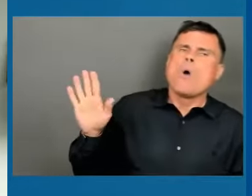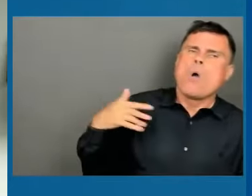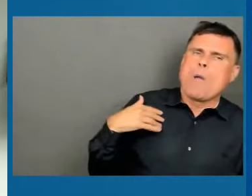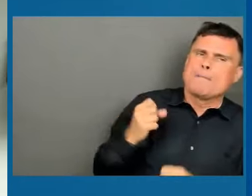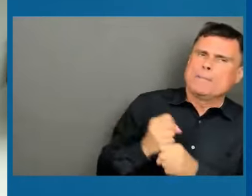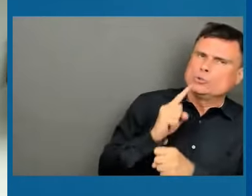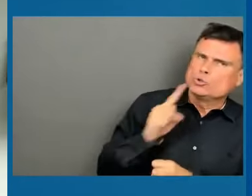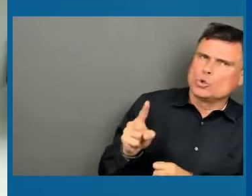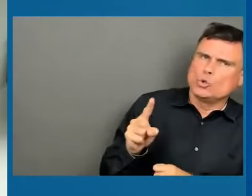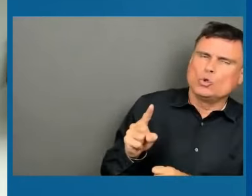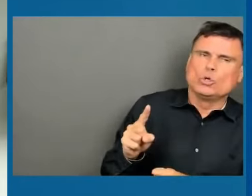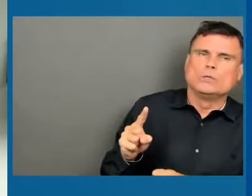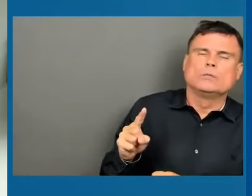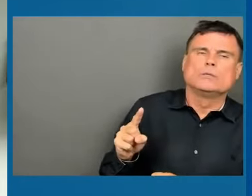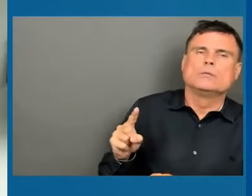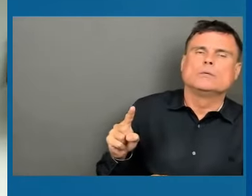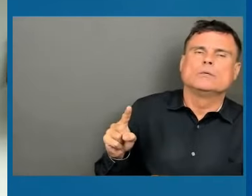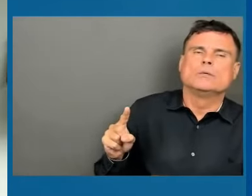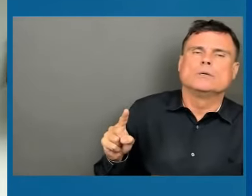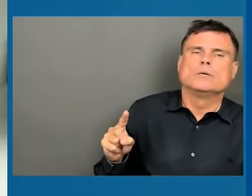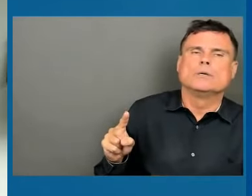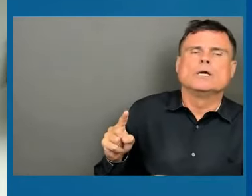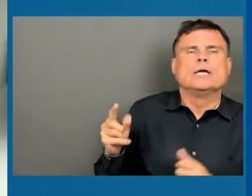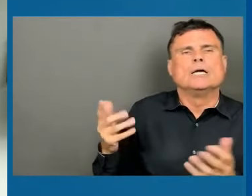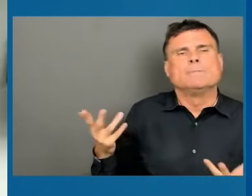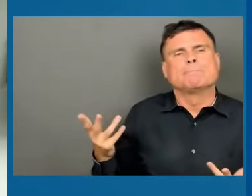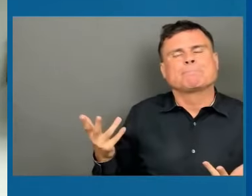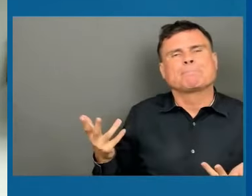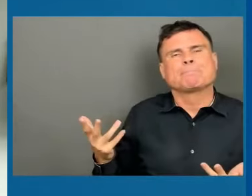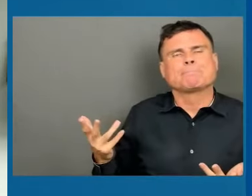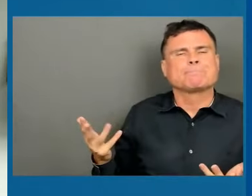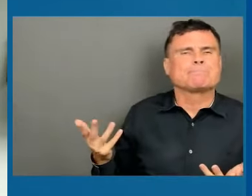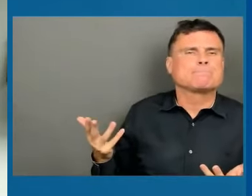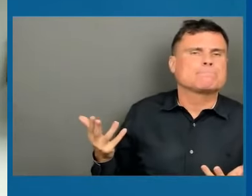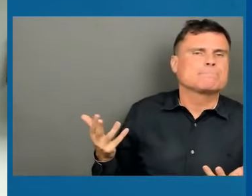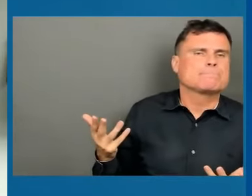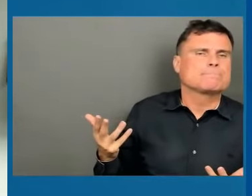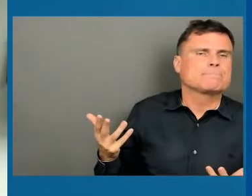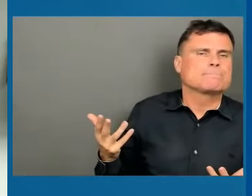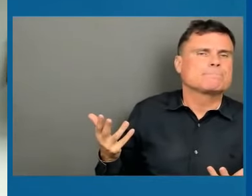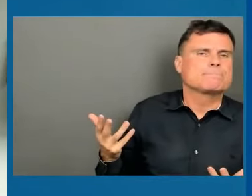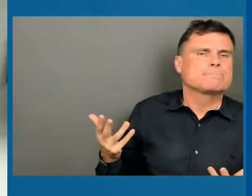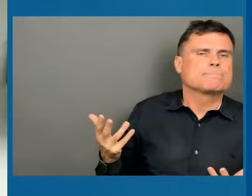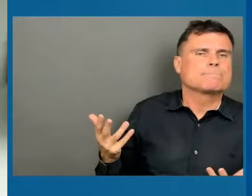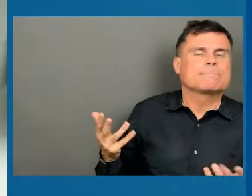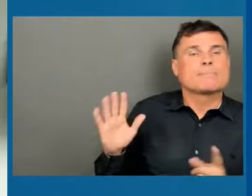is Peter's response correct? Yeah, I'm wondering, earlier